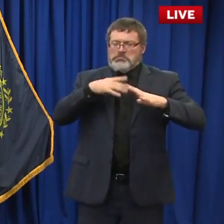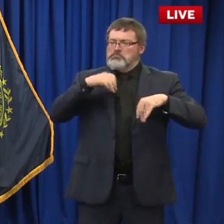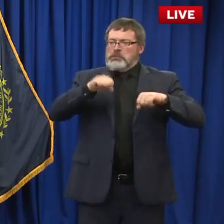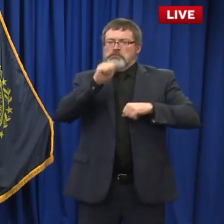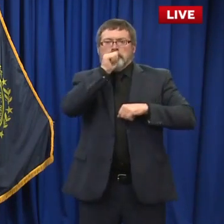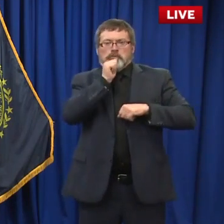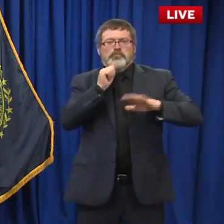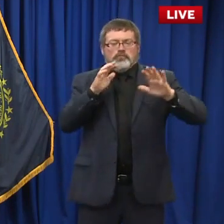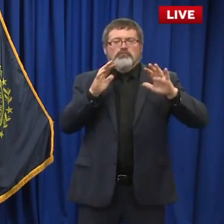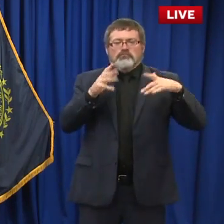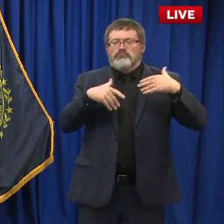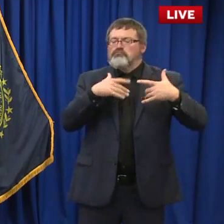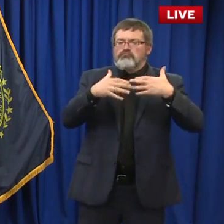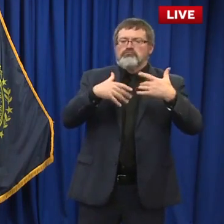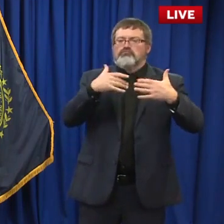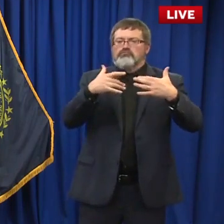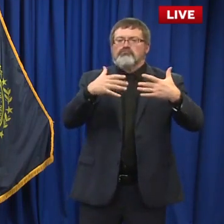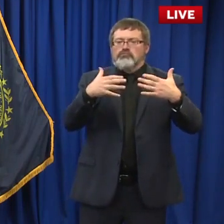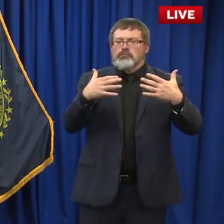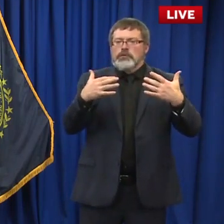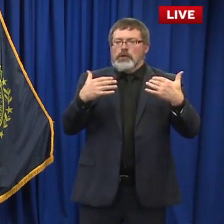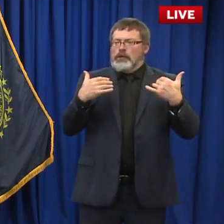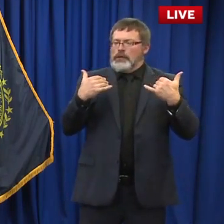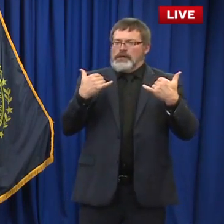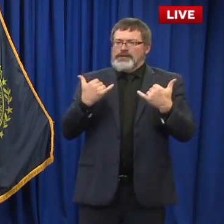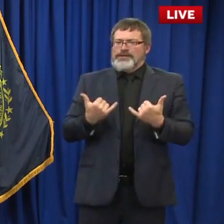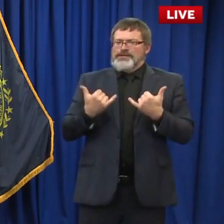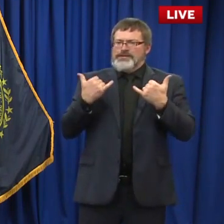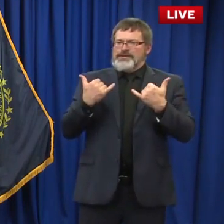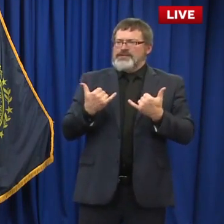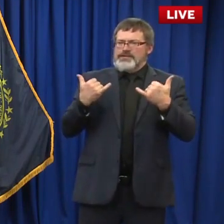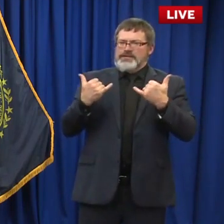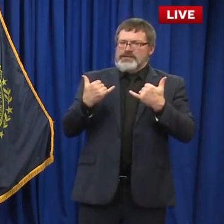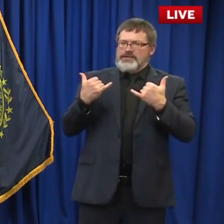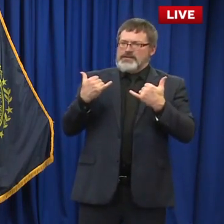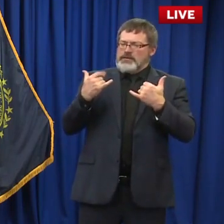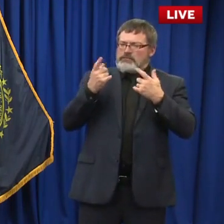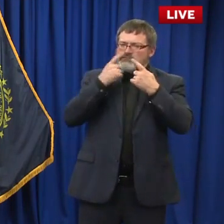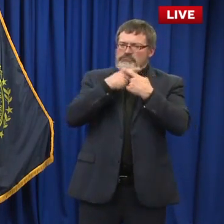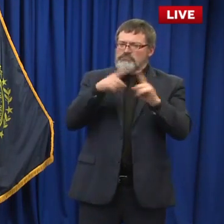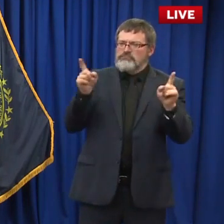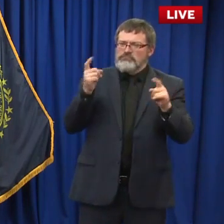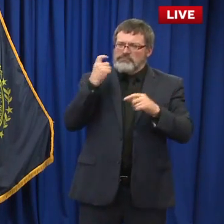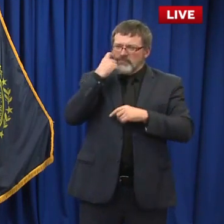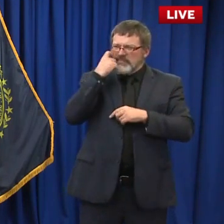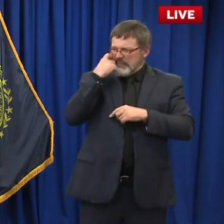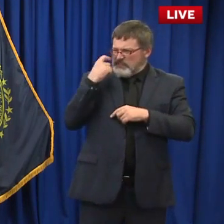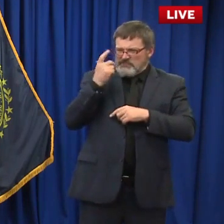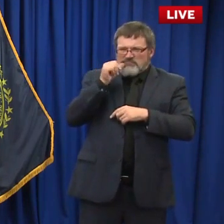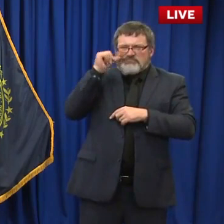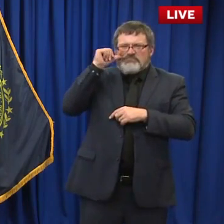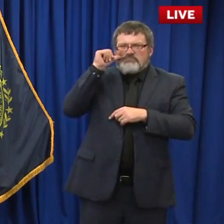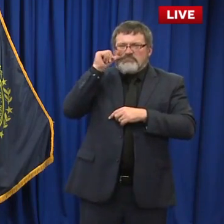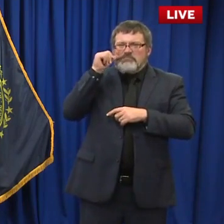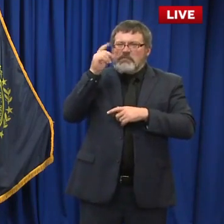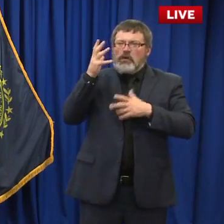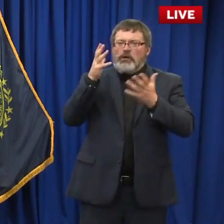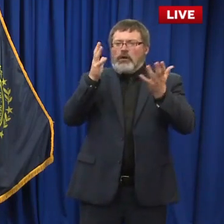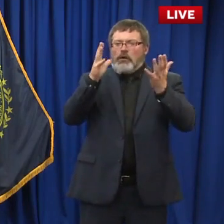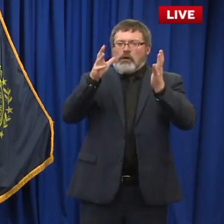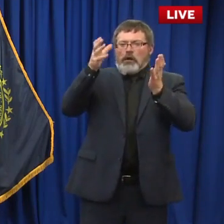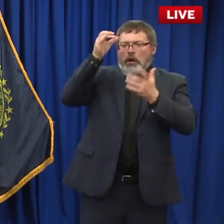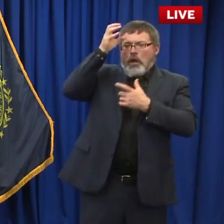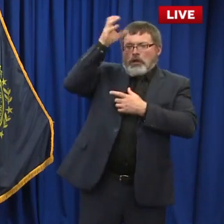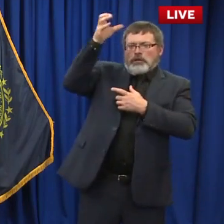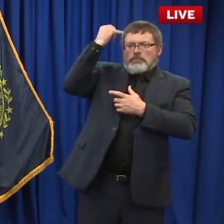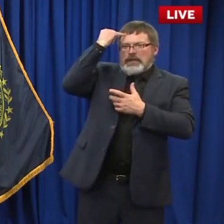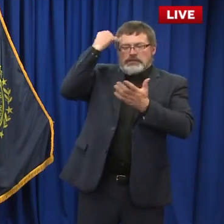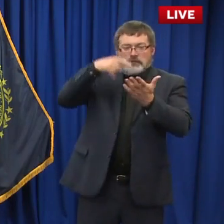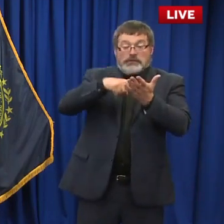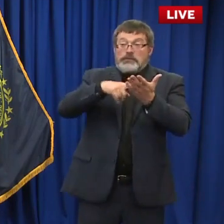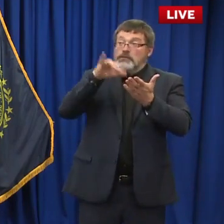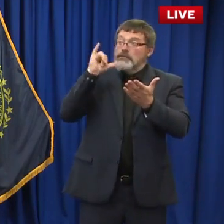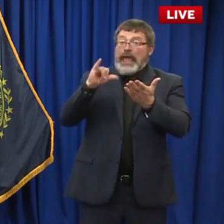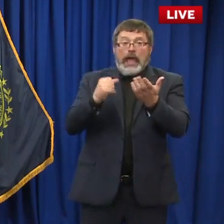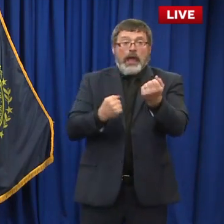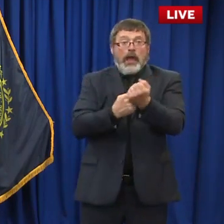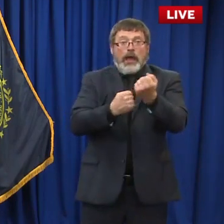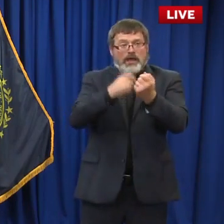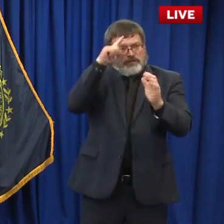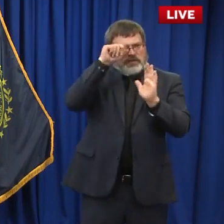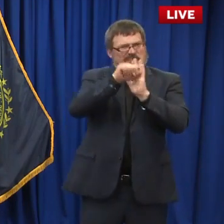NOW THAT THE FRUSTRATION I GUESS TO EXPRESS A LITTLE BIT, IS THE LATEST DRAFT WE'VE SEEN OF THE STIMULUS BILL OUT OF CONGRESS, REALLY PULLS THE PLUG ON WASHINGTON'S PROMISE TO SUPPORT